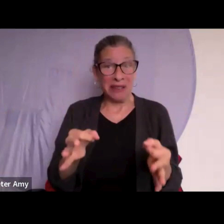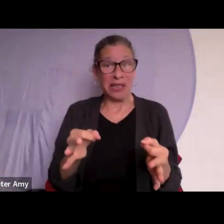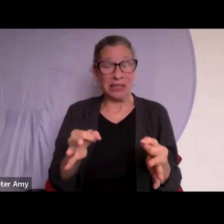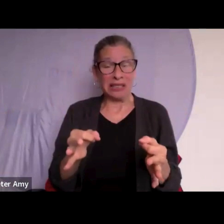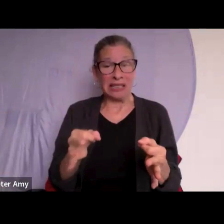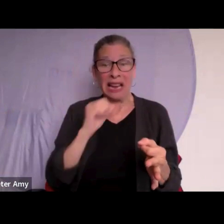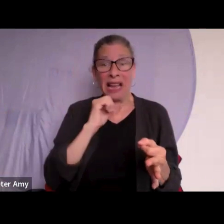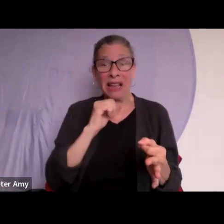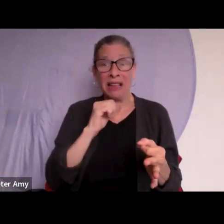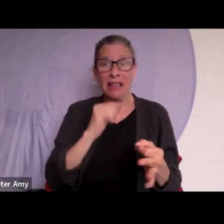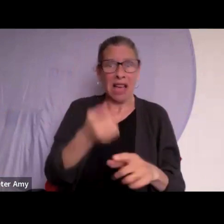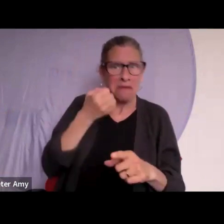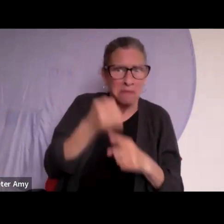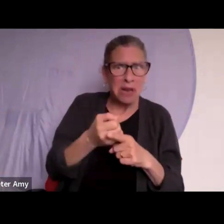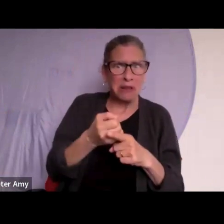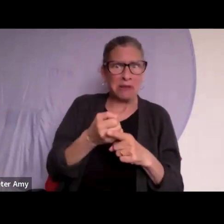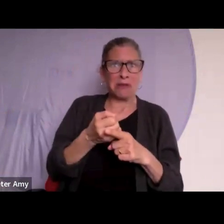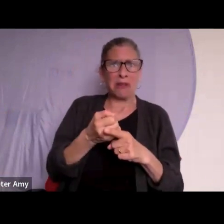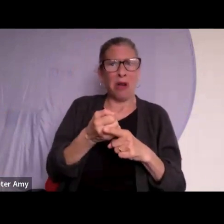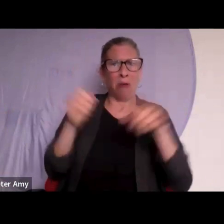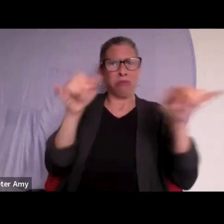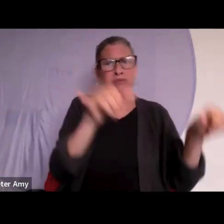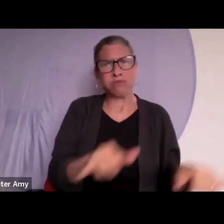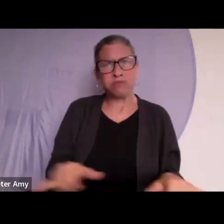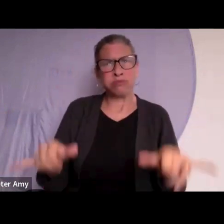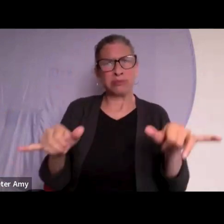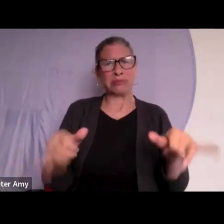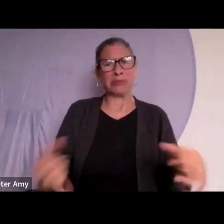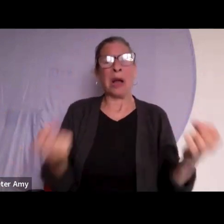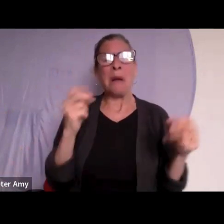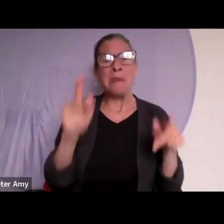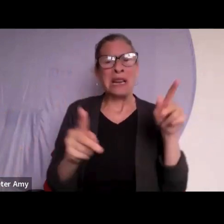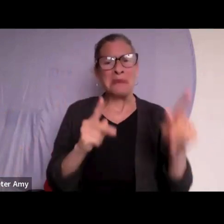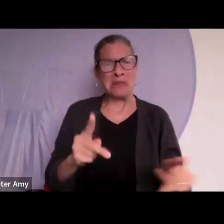impacting across the US in such a dangerous way that we really